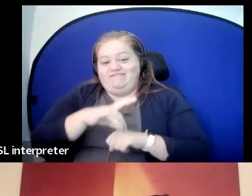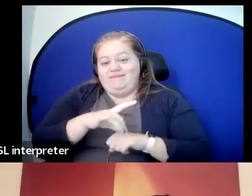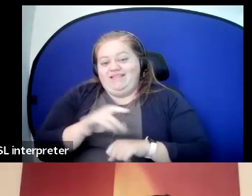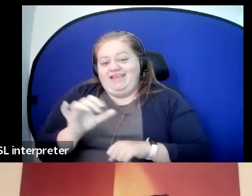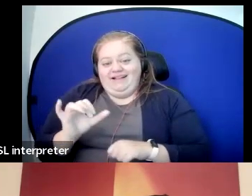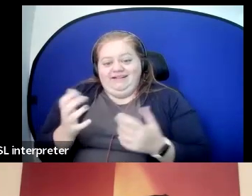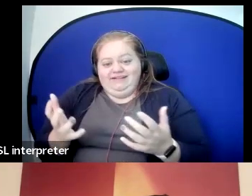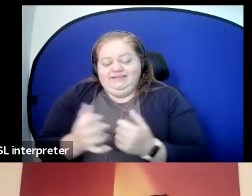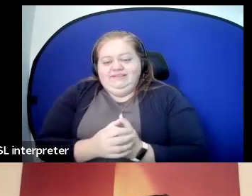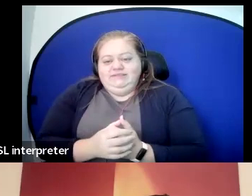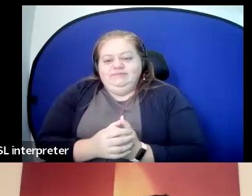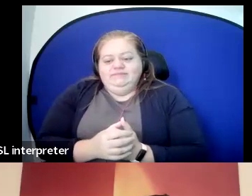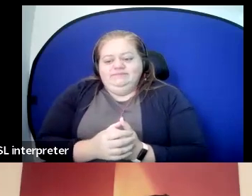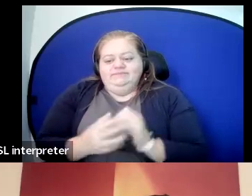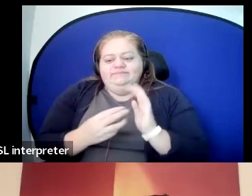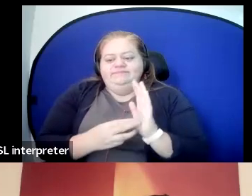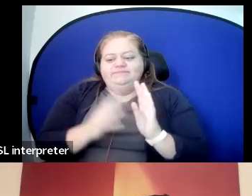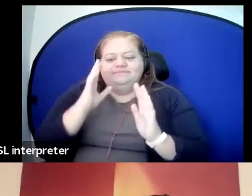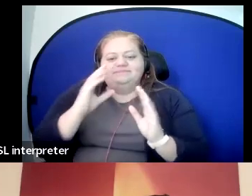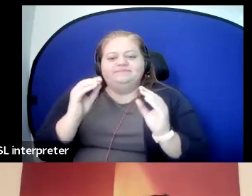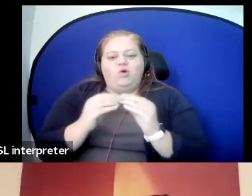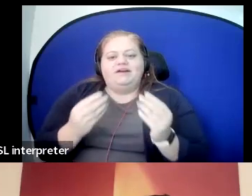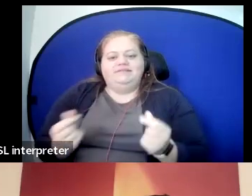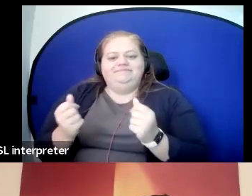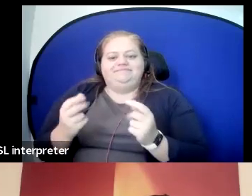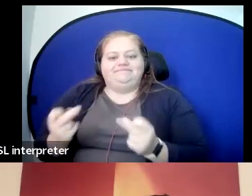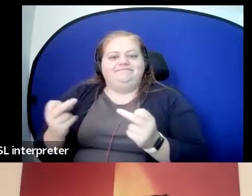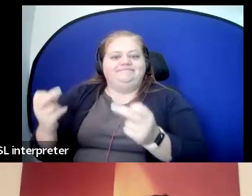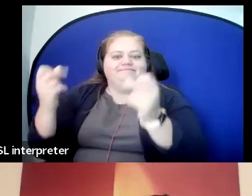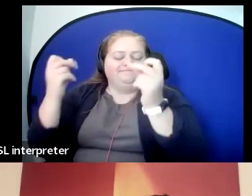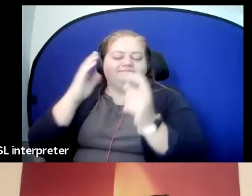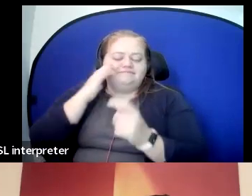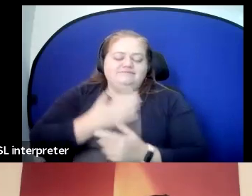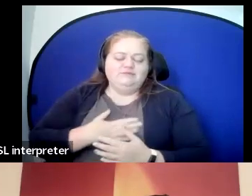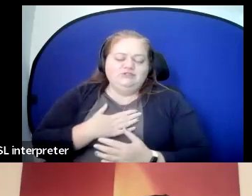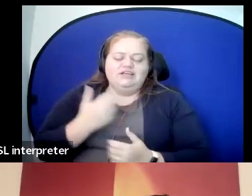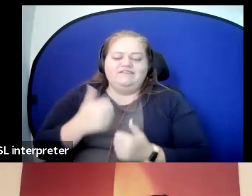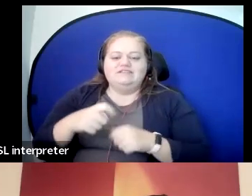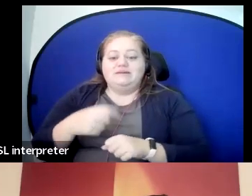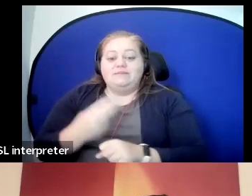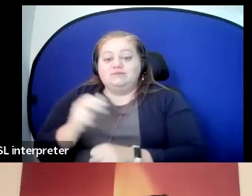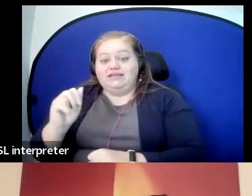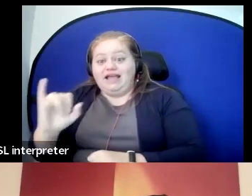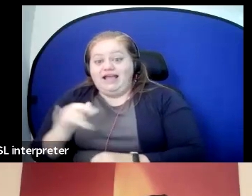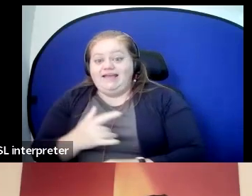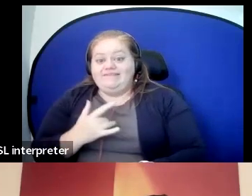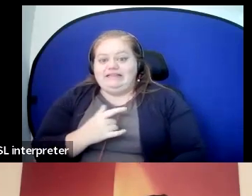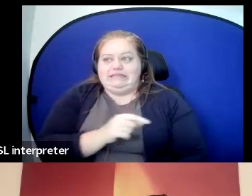So models that would be more efficient would be something that I would really, really appreciate. Like, I feel every time I'm using AI tools, I feel a little bit guilty somewhere.